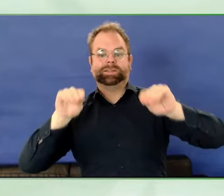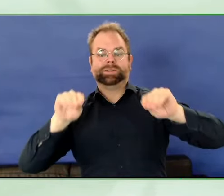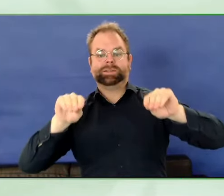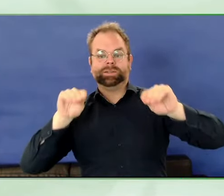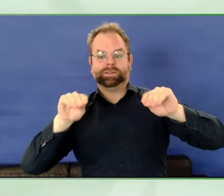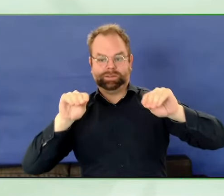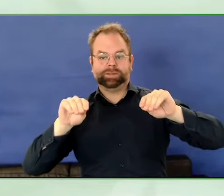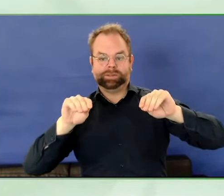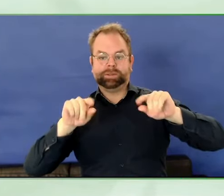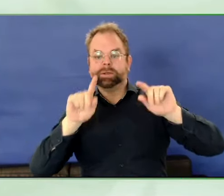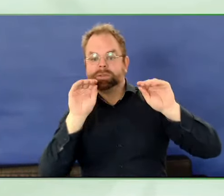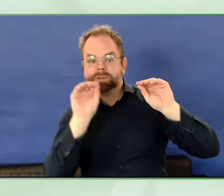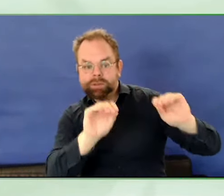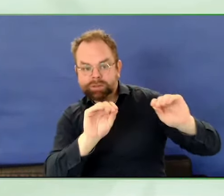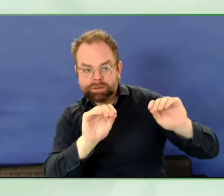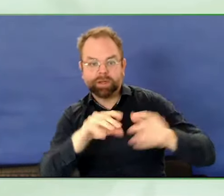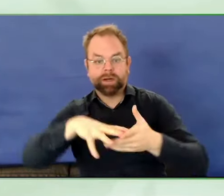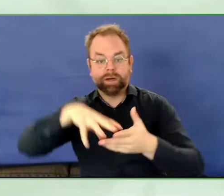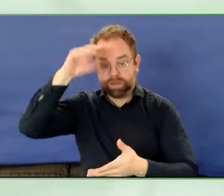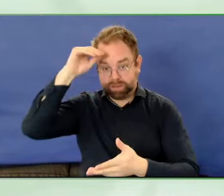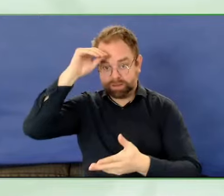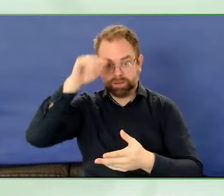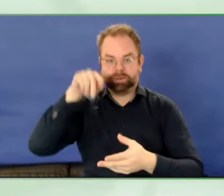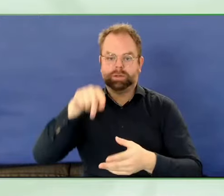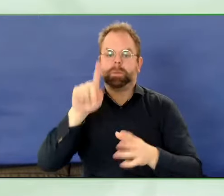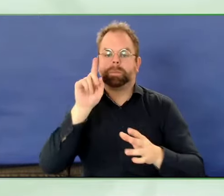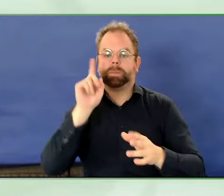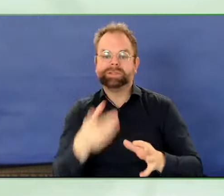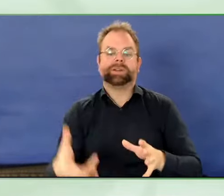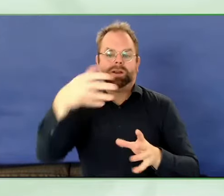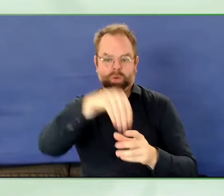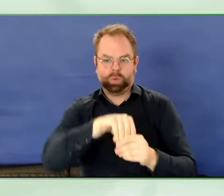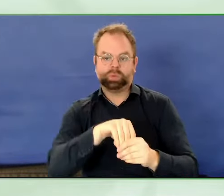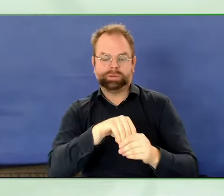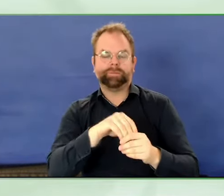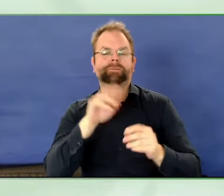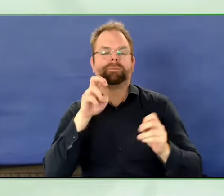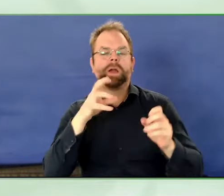It's very important leaders take these regulations and their associated standards seriously,